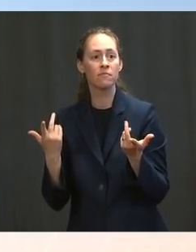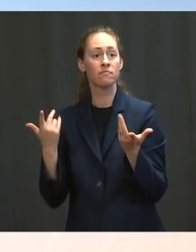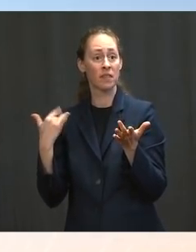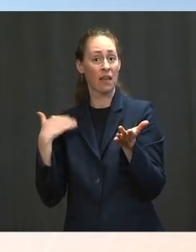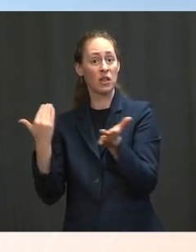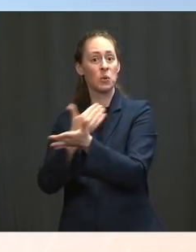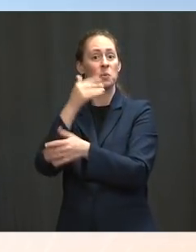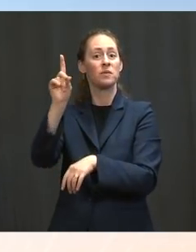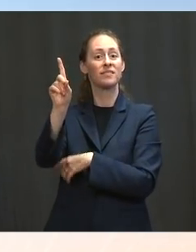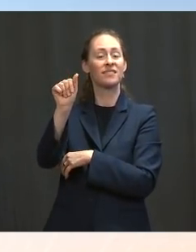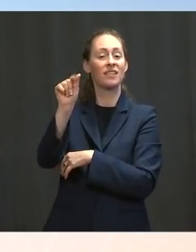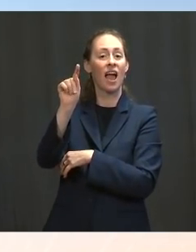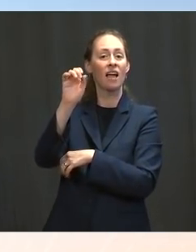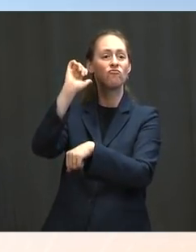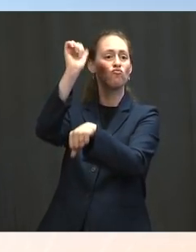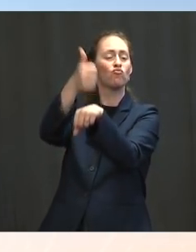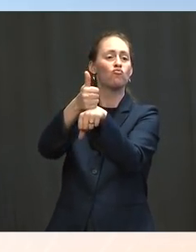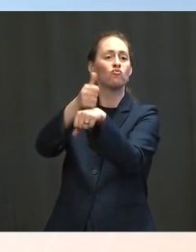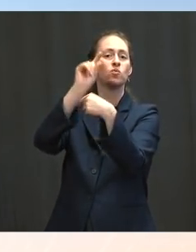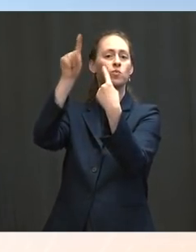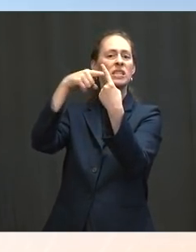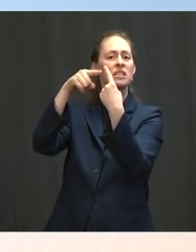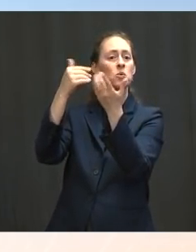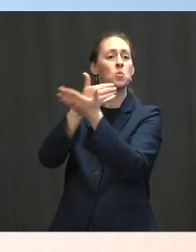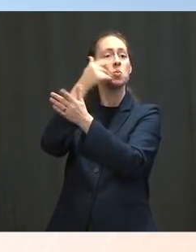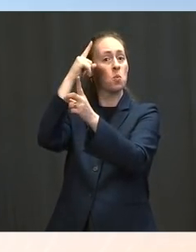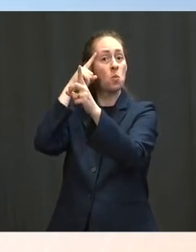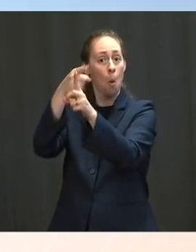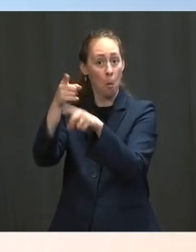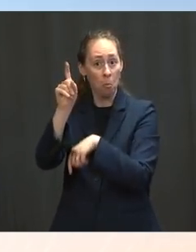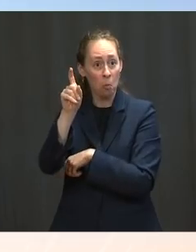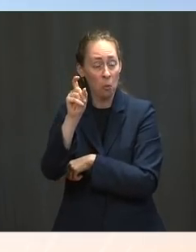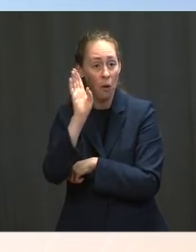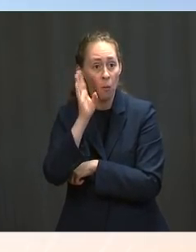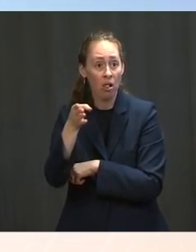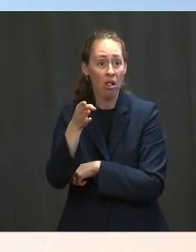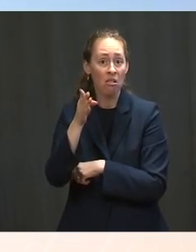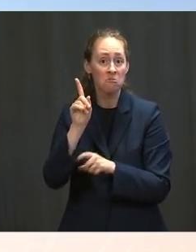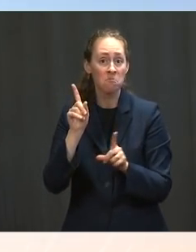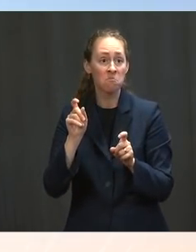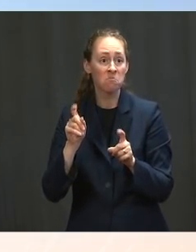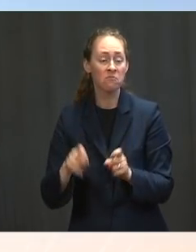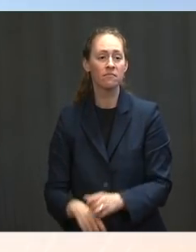to get to a certain percentage of Americans vaccinated? Is there a new timeline? Ms. Psaki: I don't expect a new goal to be set today.